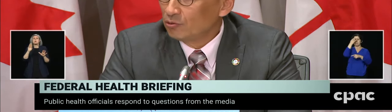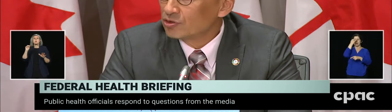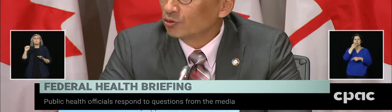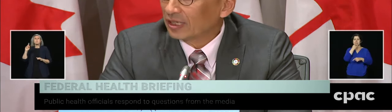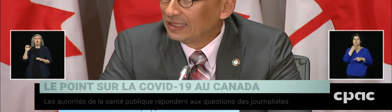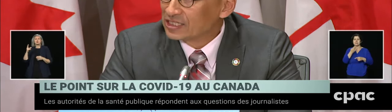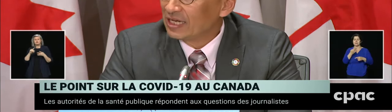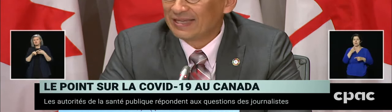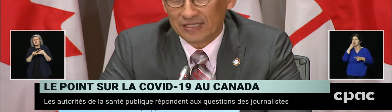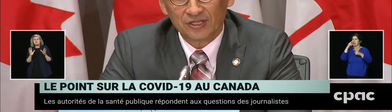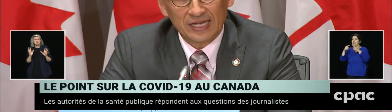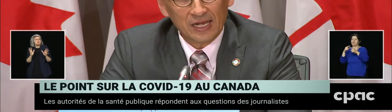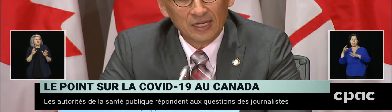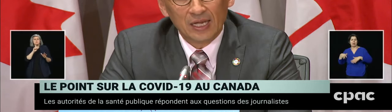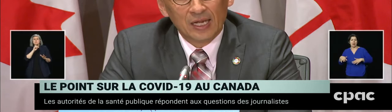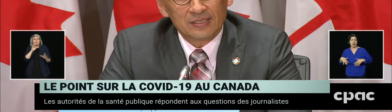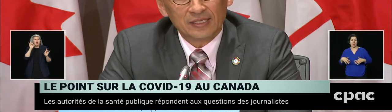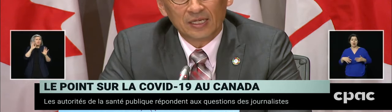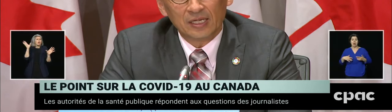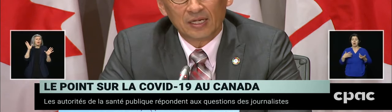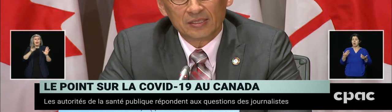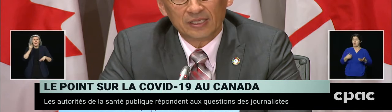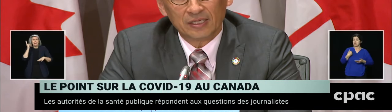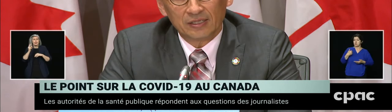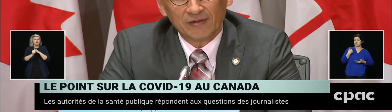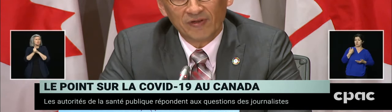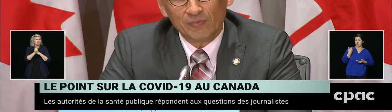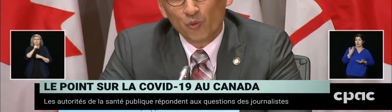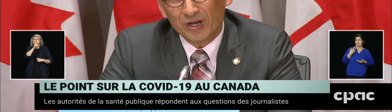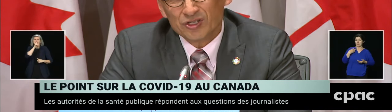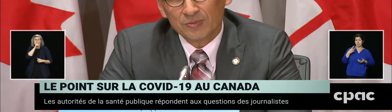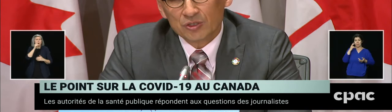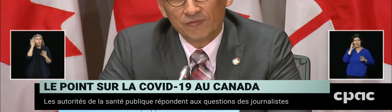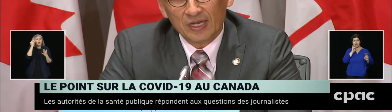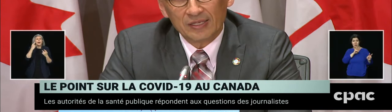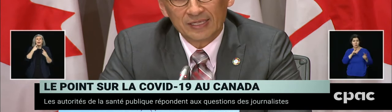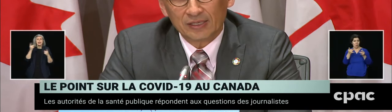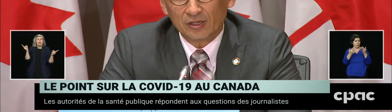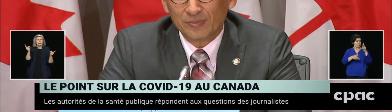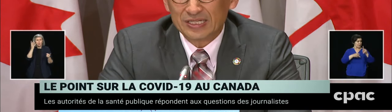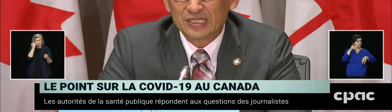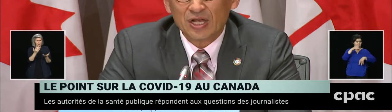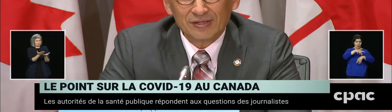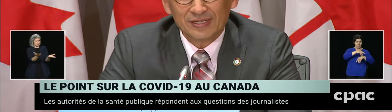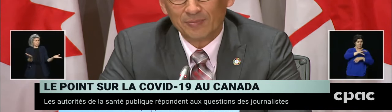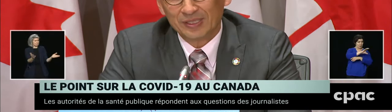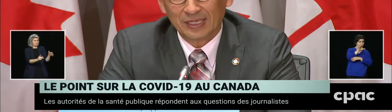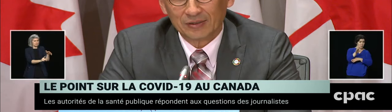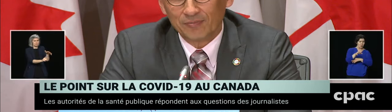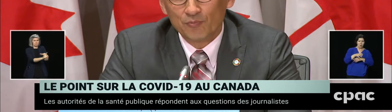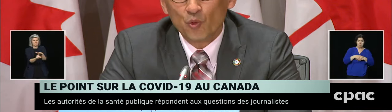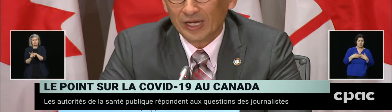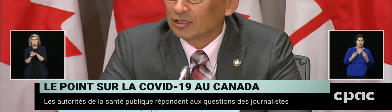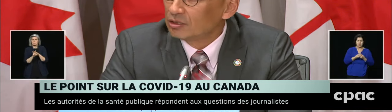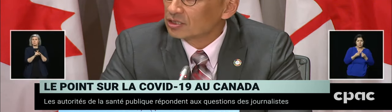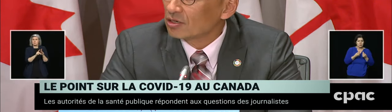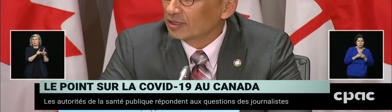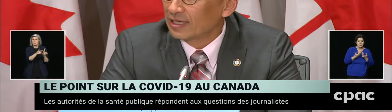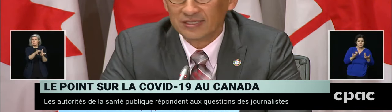HIGH MID MARCH WAS BECAUSE, GIVEN THE CASES THAT WE HAD